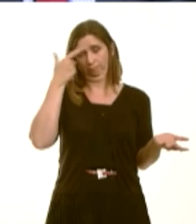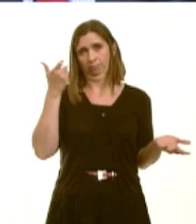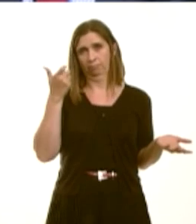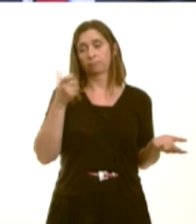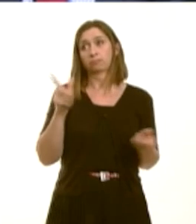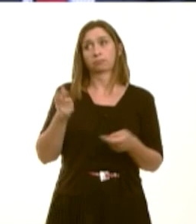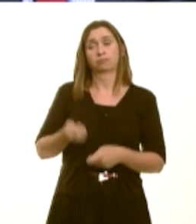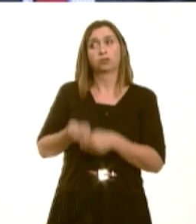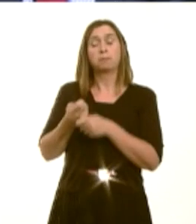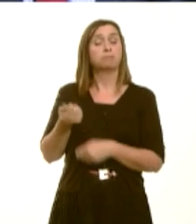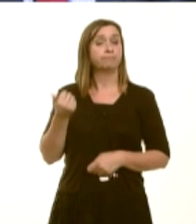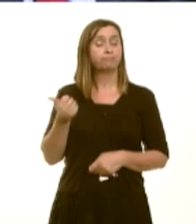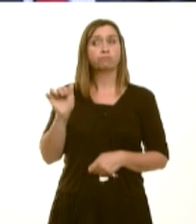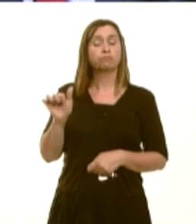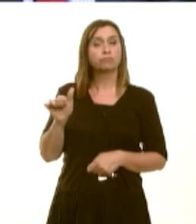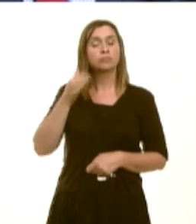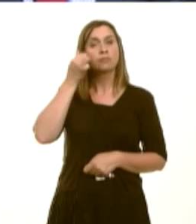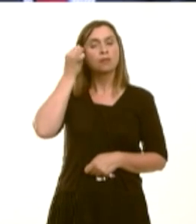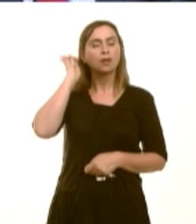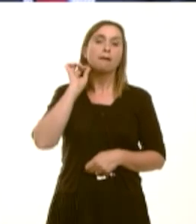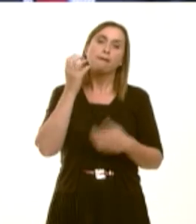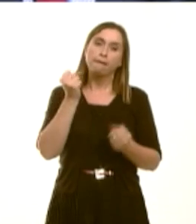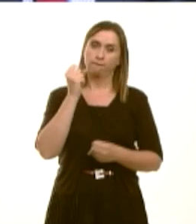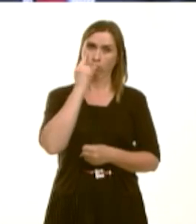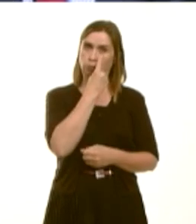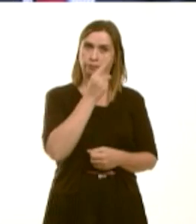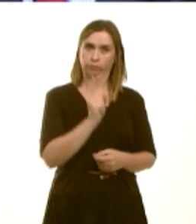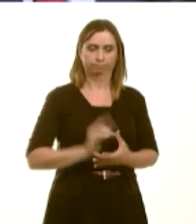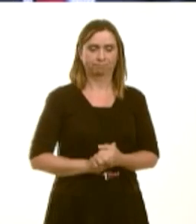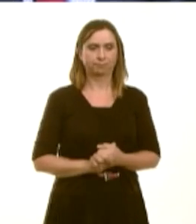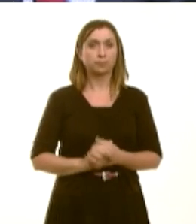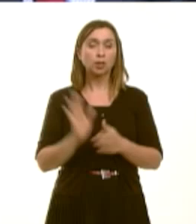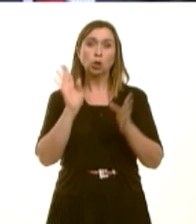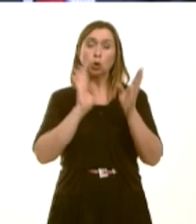say is that there is evidence to suggest that young people are not so much the problem anymore